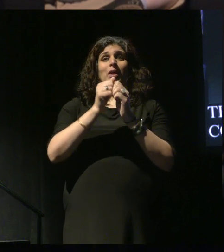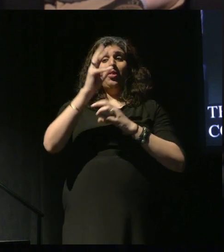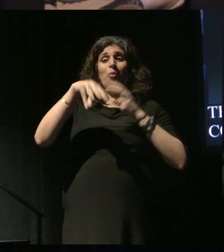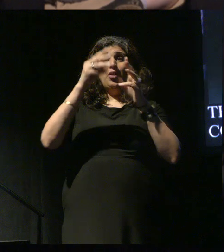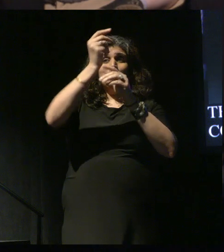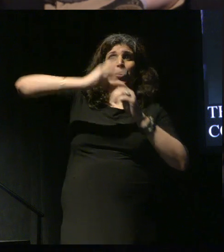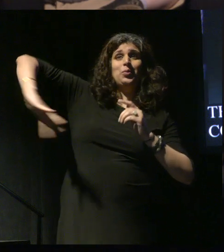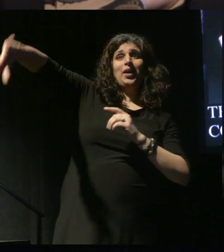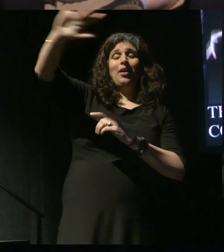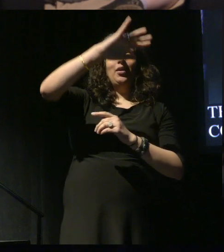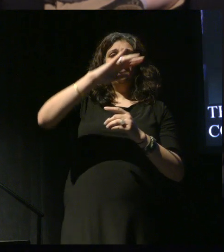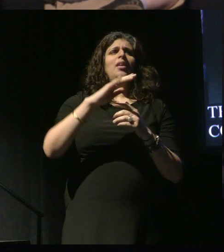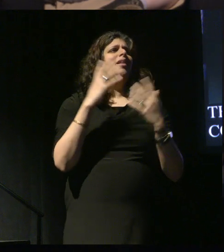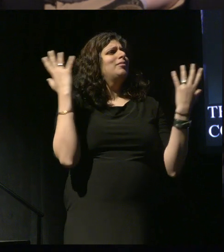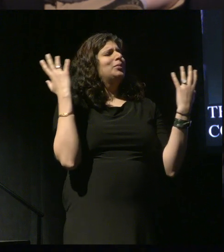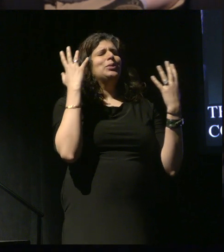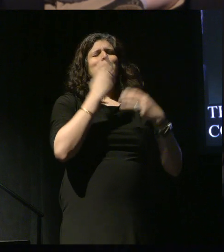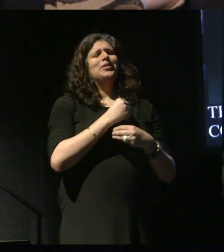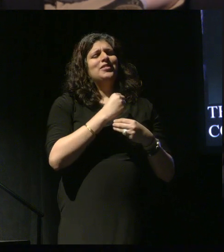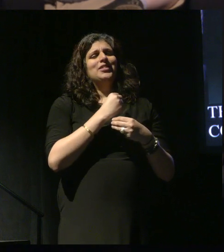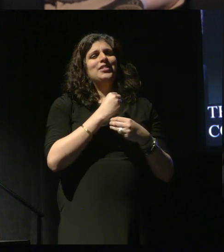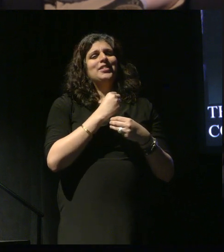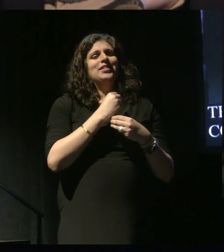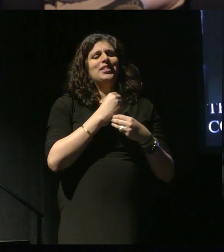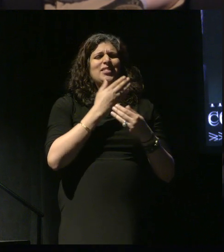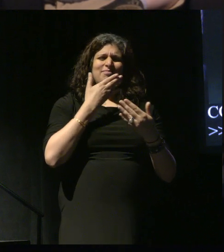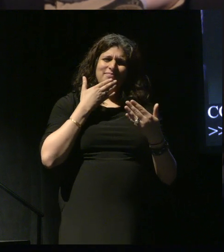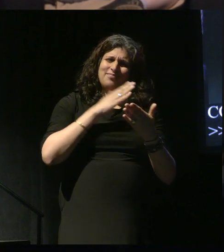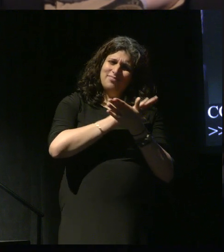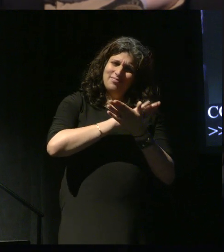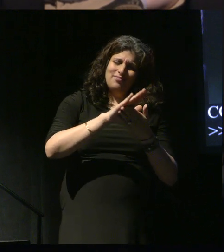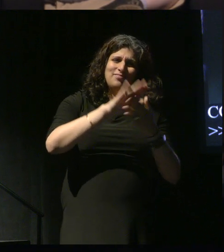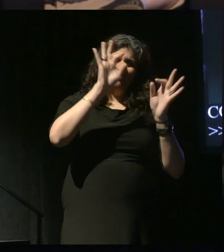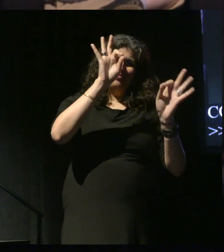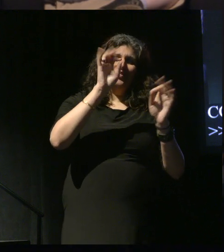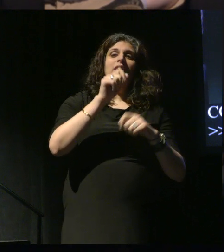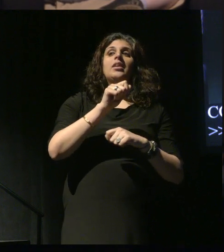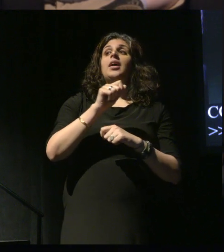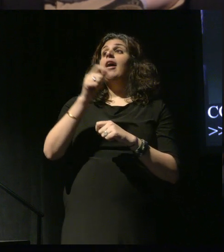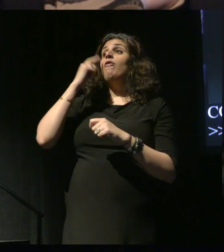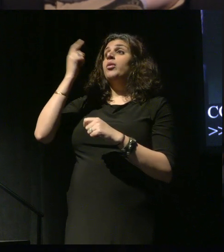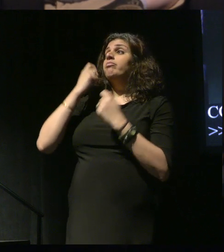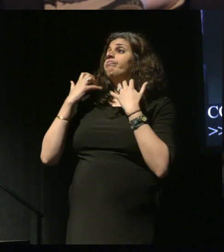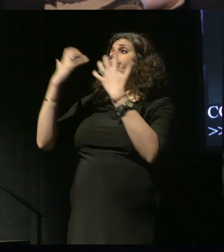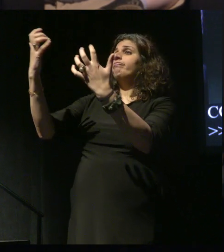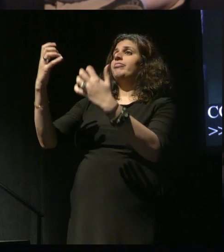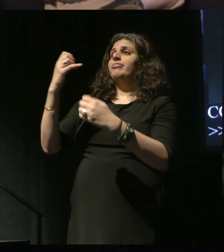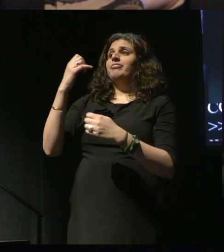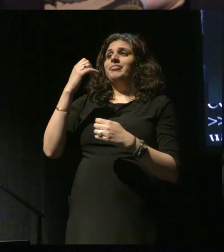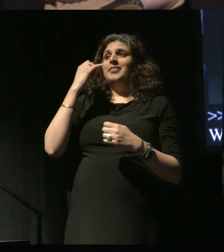That's so beautiful and that's so aptly put. And I also just wanna say, I mean, for those of you in the audience, I wish I could see you more clearly,